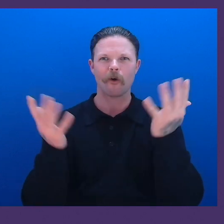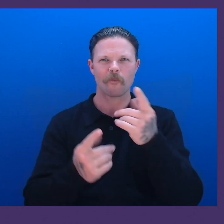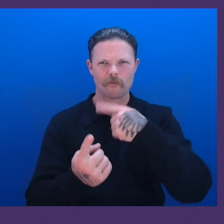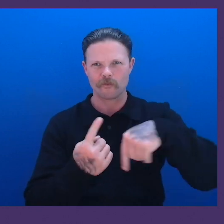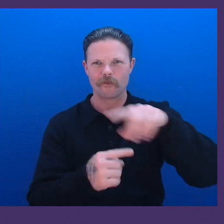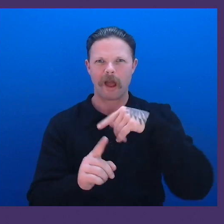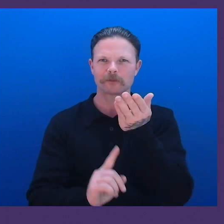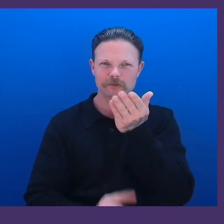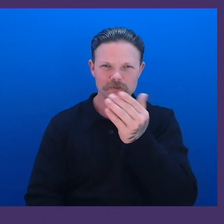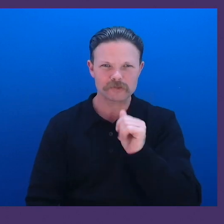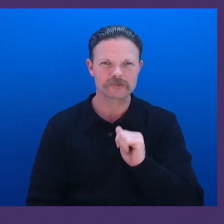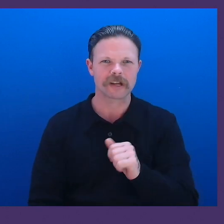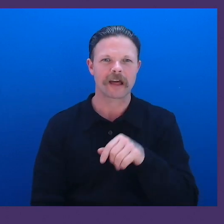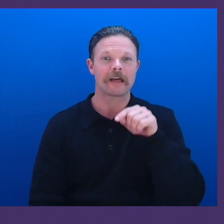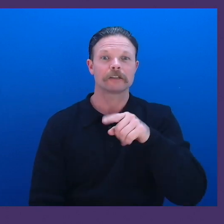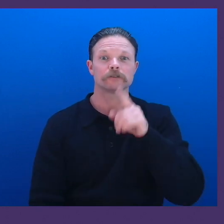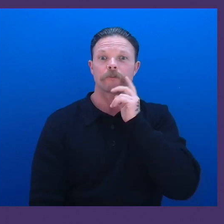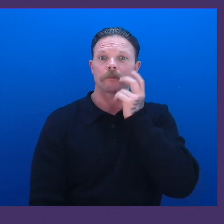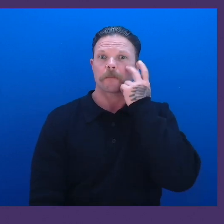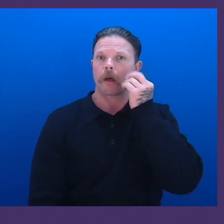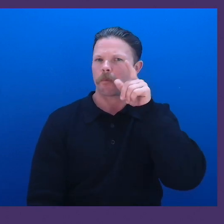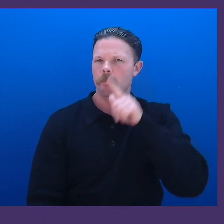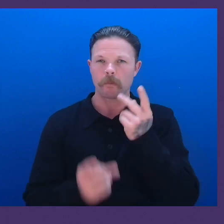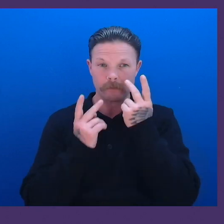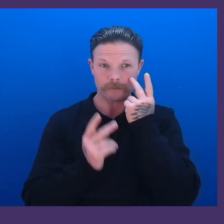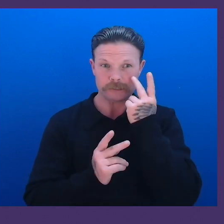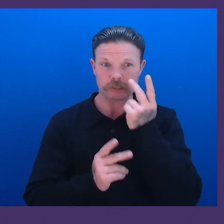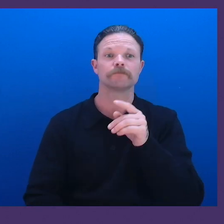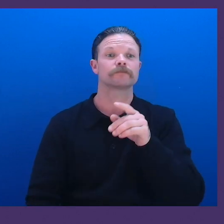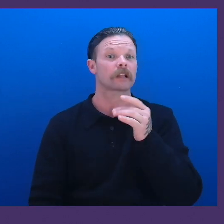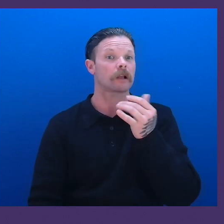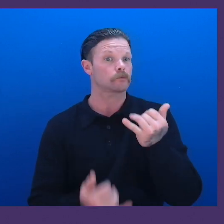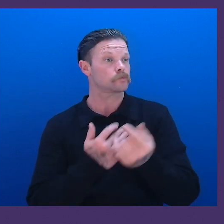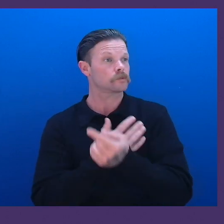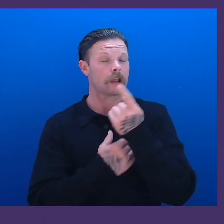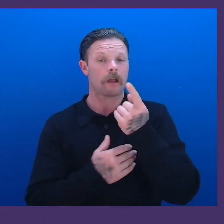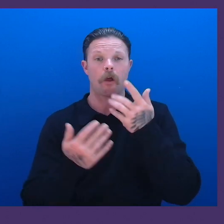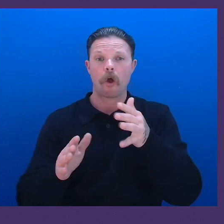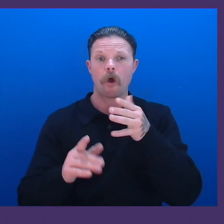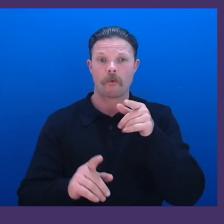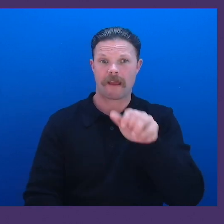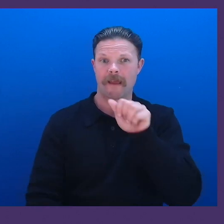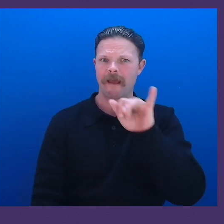Even today already, Seeing AI can assist with daily tasks from reading to describing photos